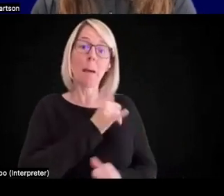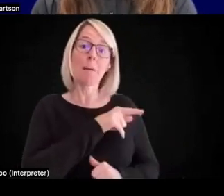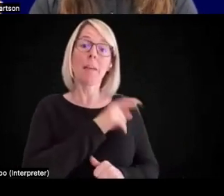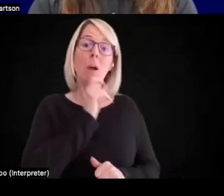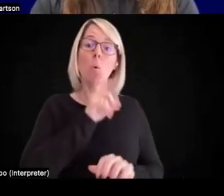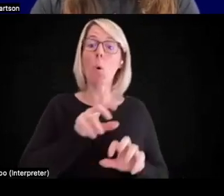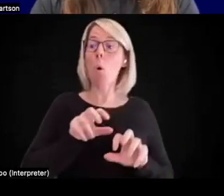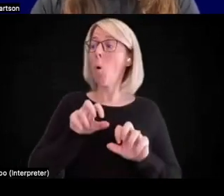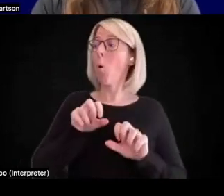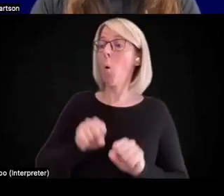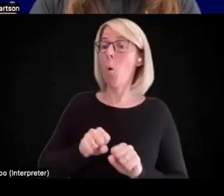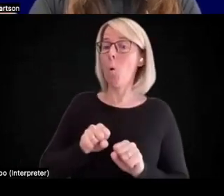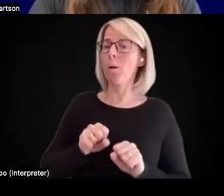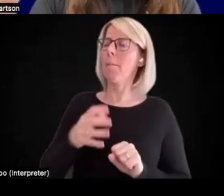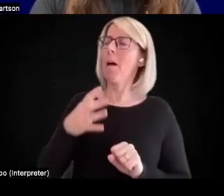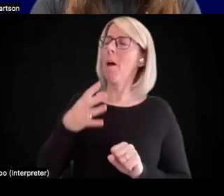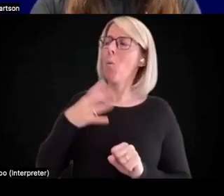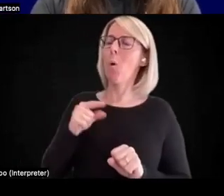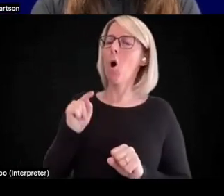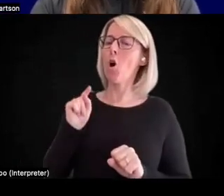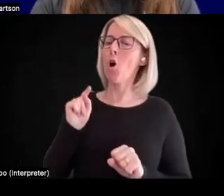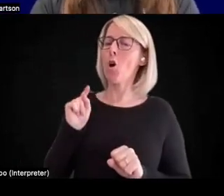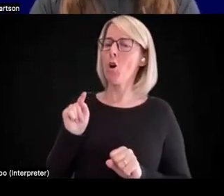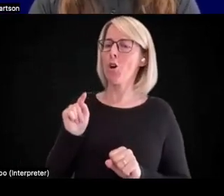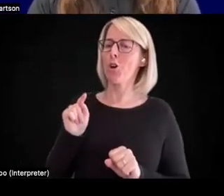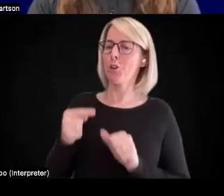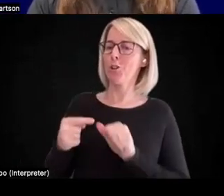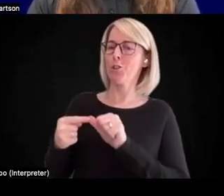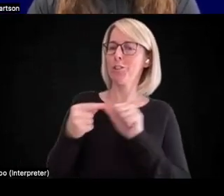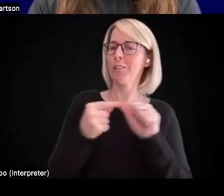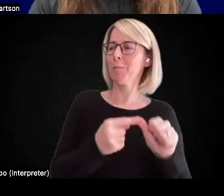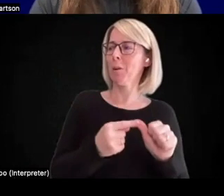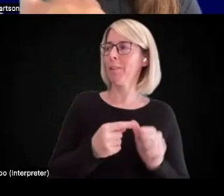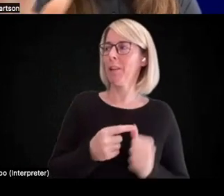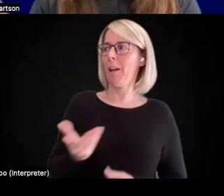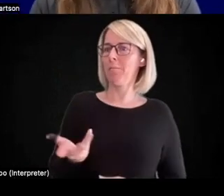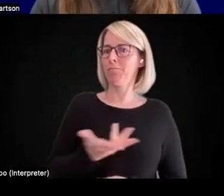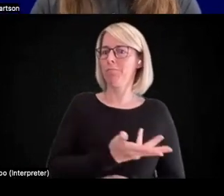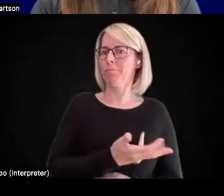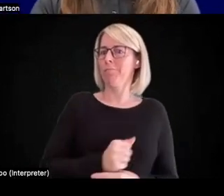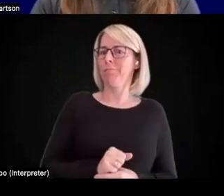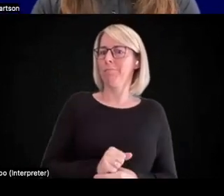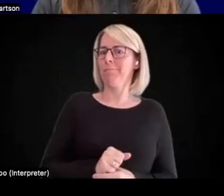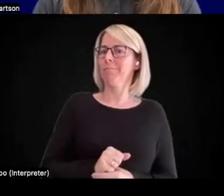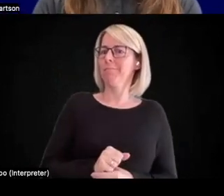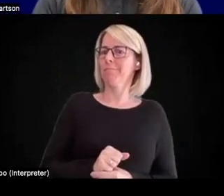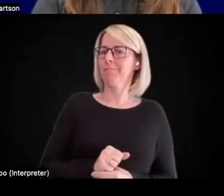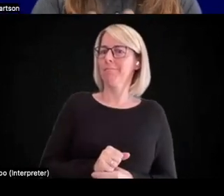so you receive but then respond, and then as the interaction continues as well,